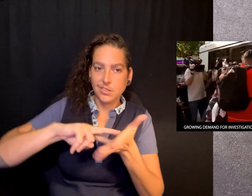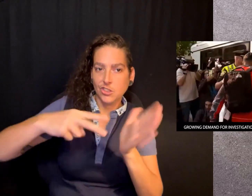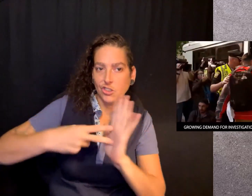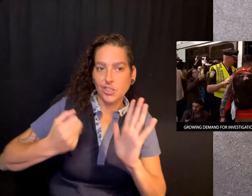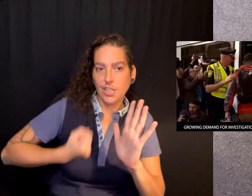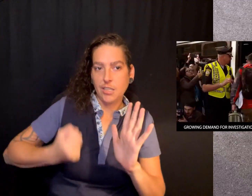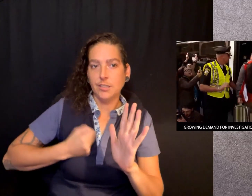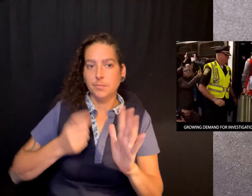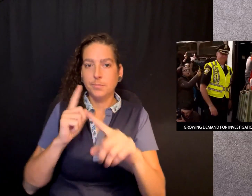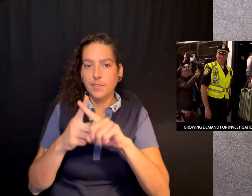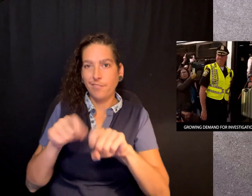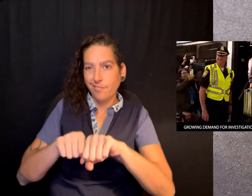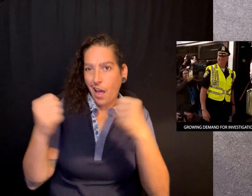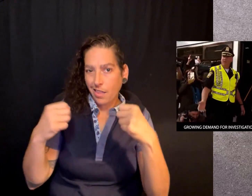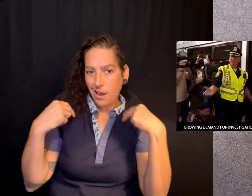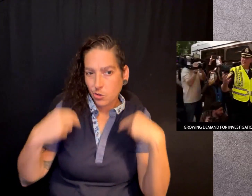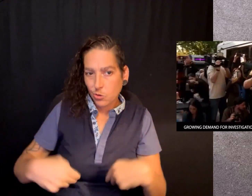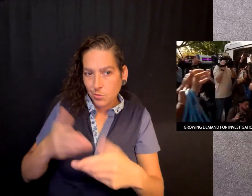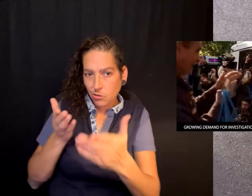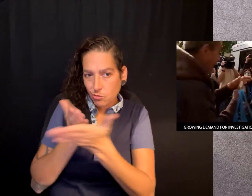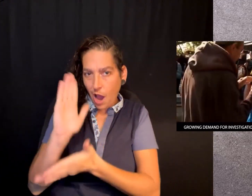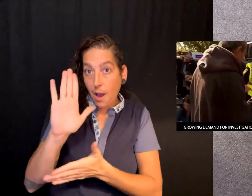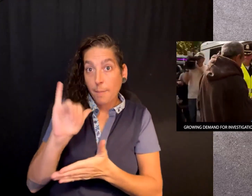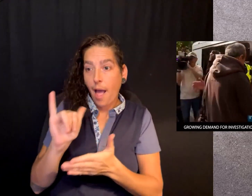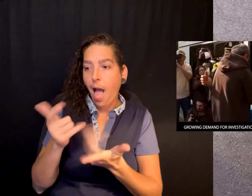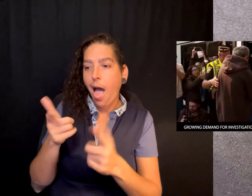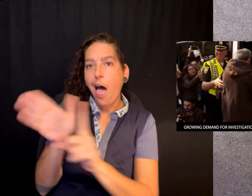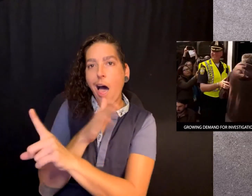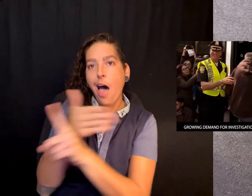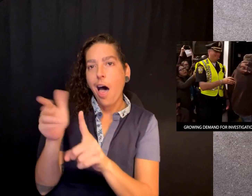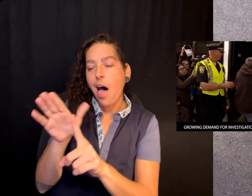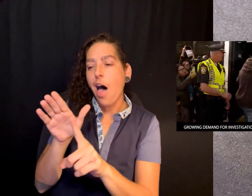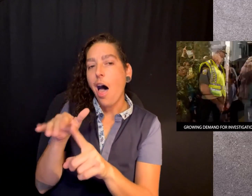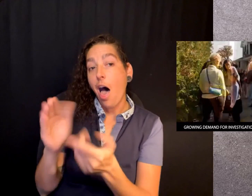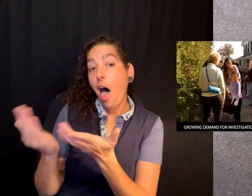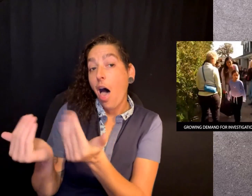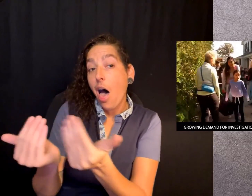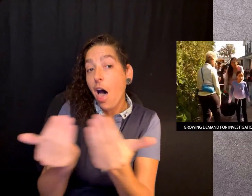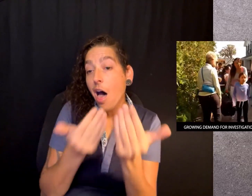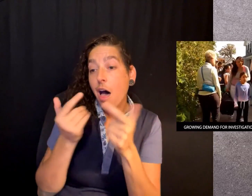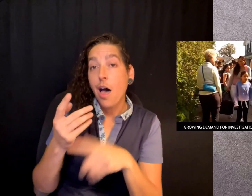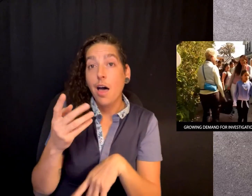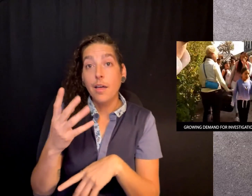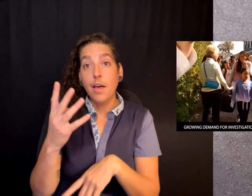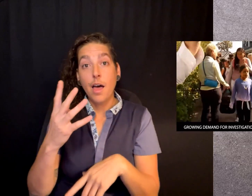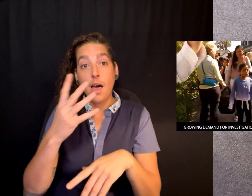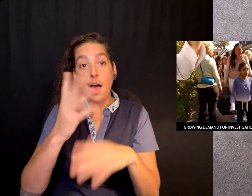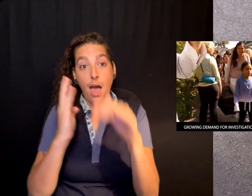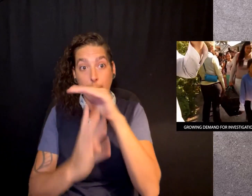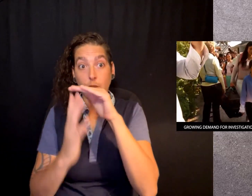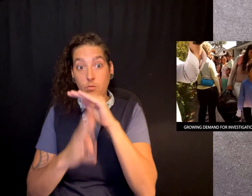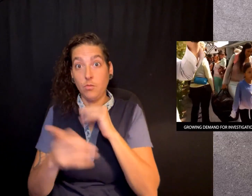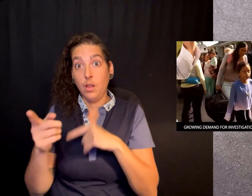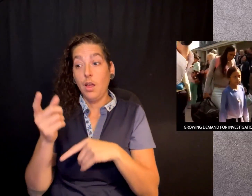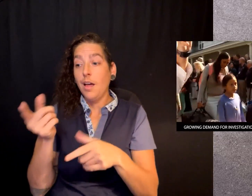and violating human rights by luring immigrants on planes and buses with promises of jobs